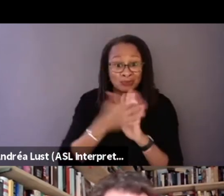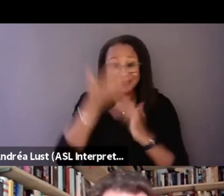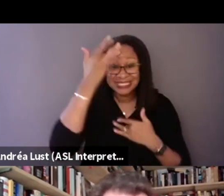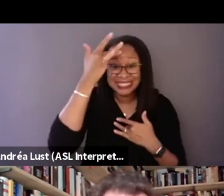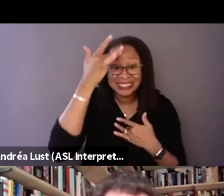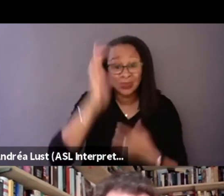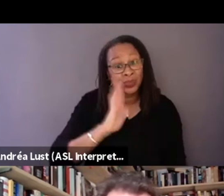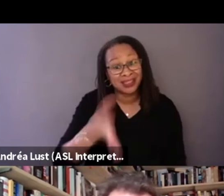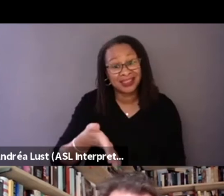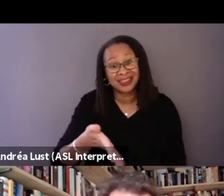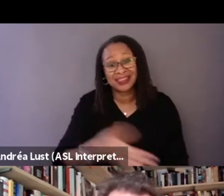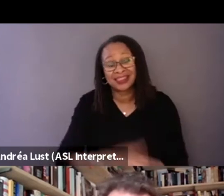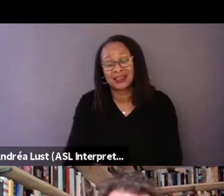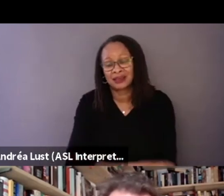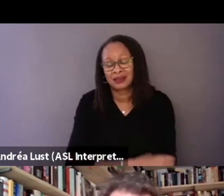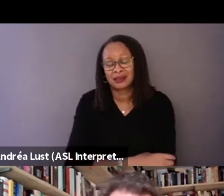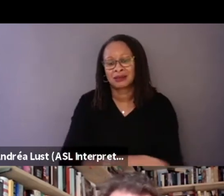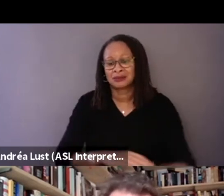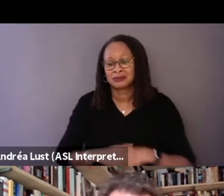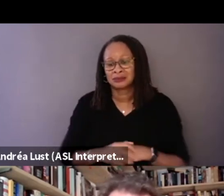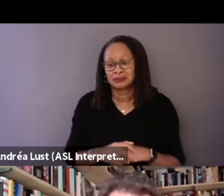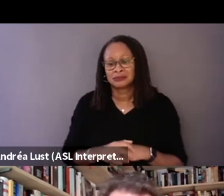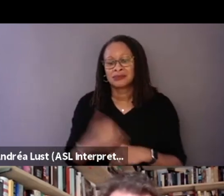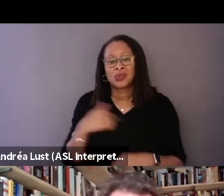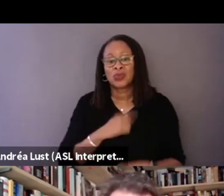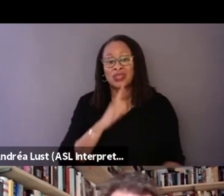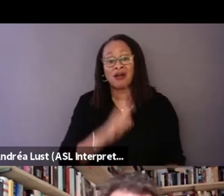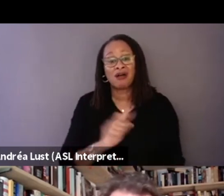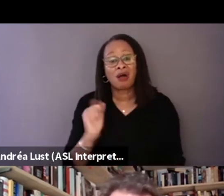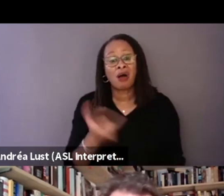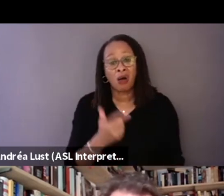You know, we are all going to have to face